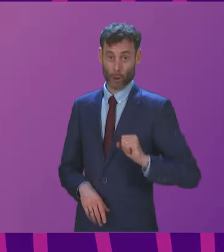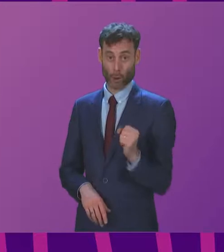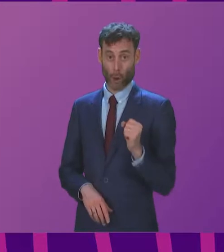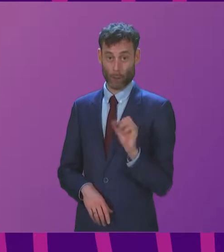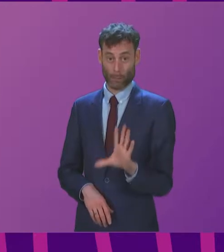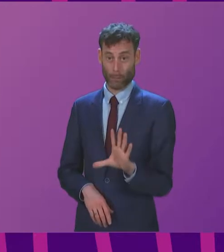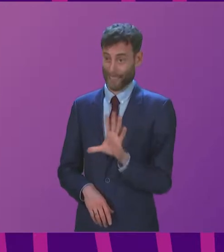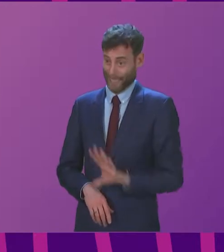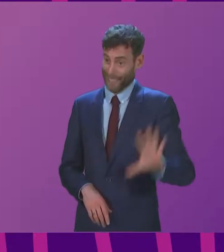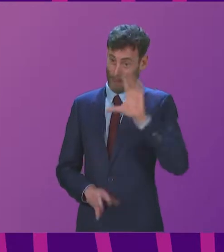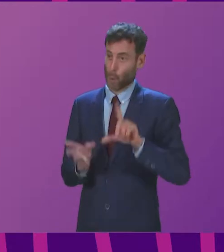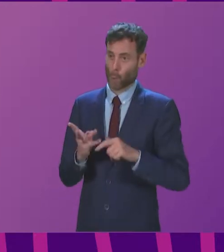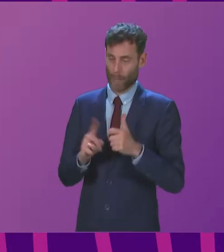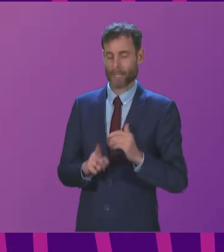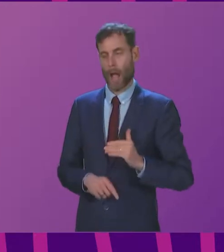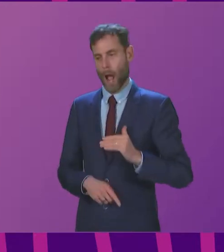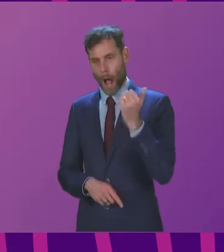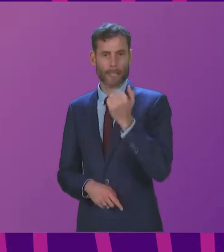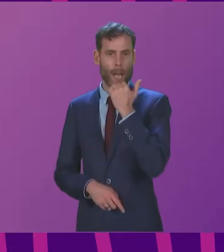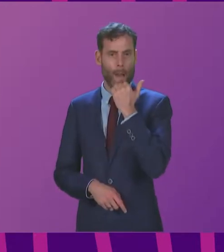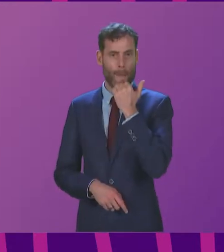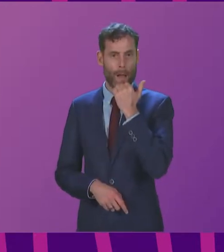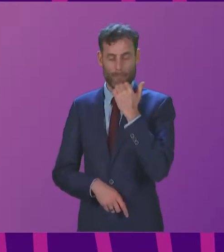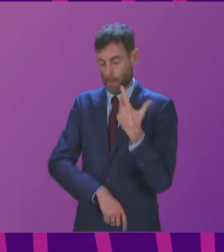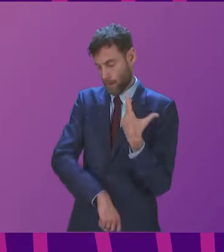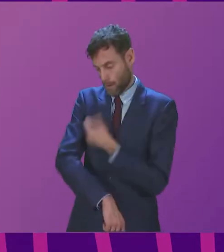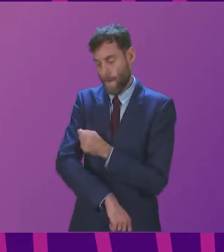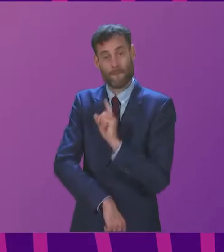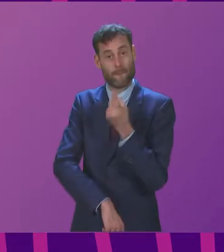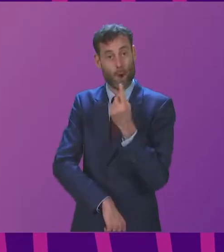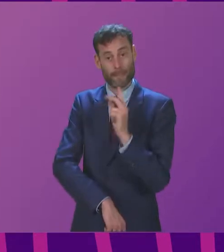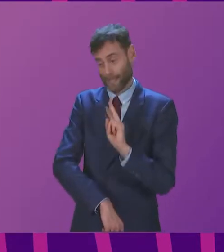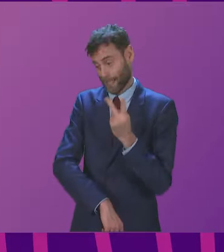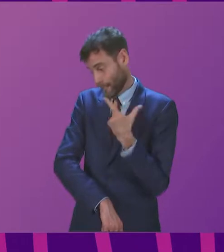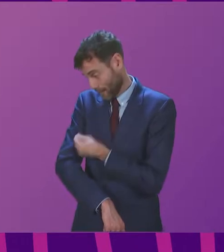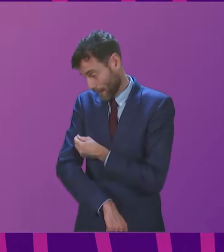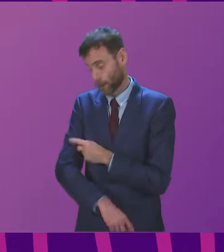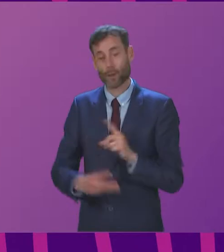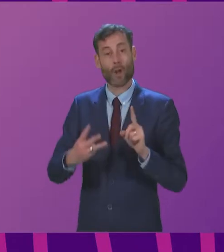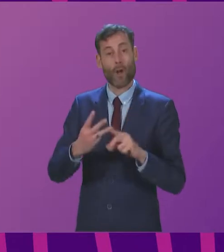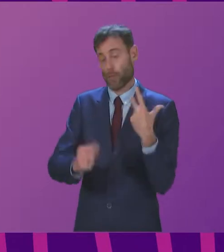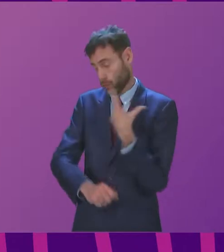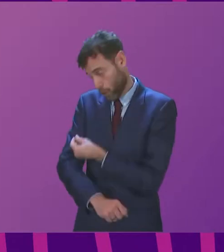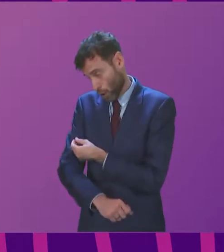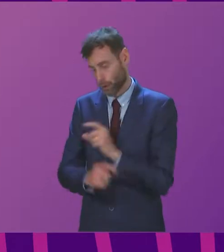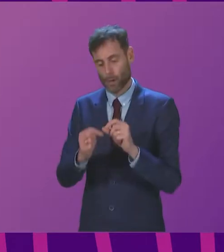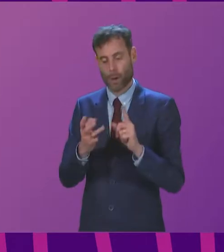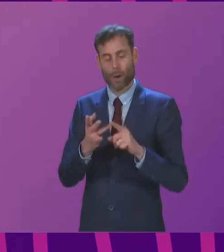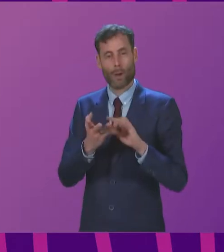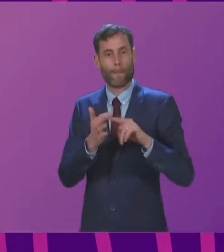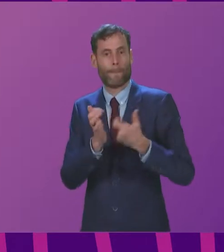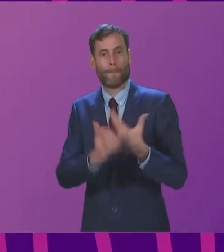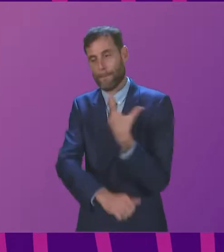entire UK on first doses, second doses, third doses and booster doses. I am sure that issues